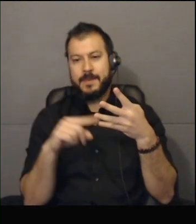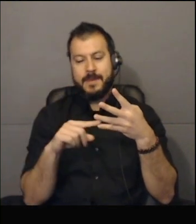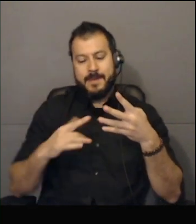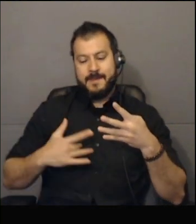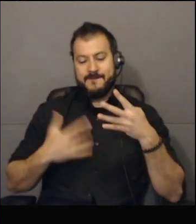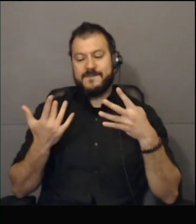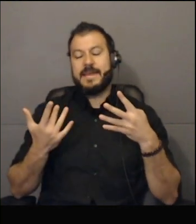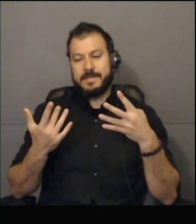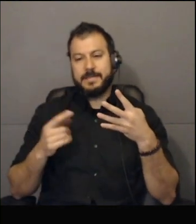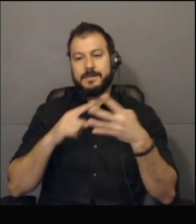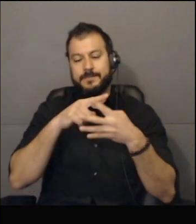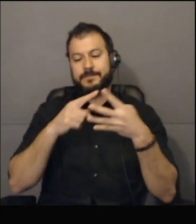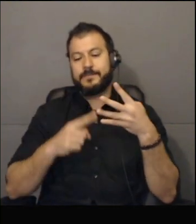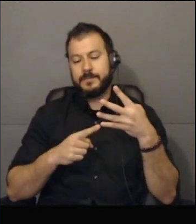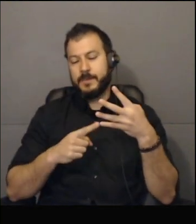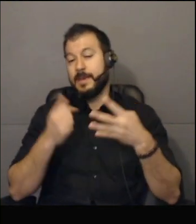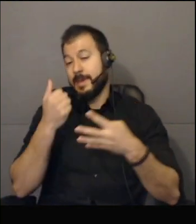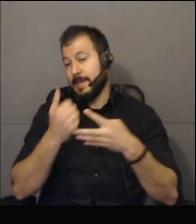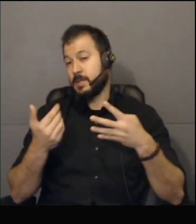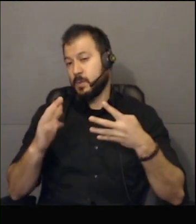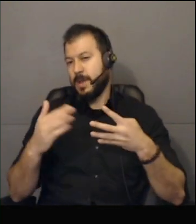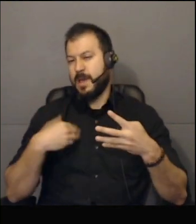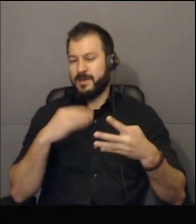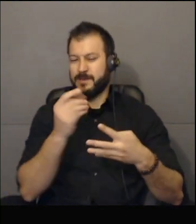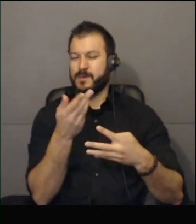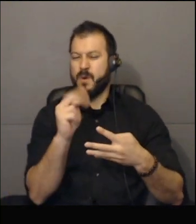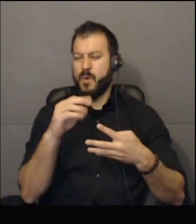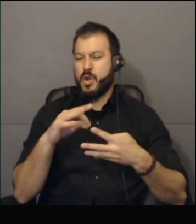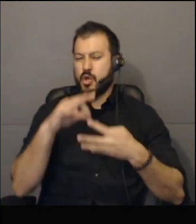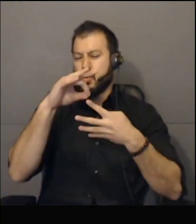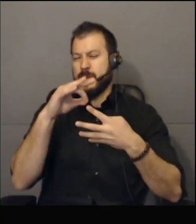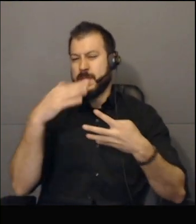Each method has a unique approach to adjusting scale levels.